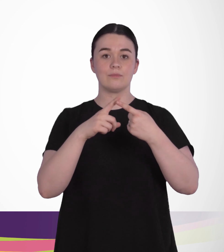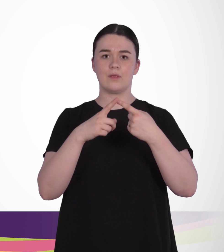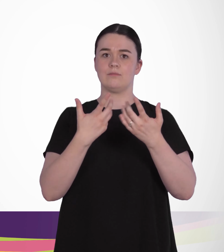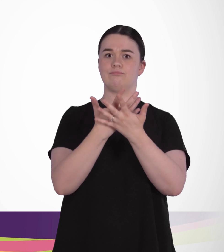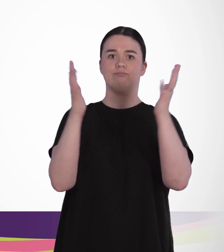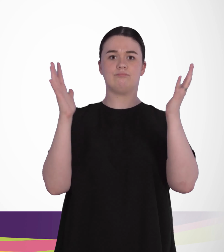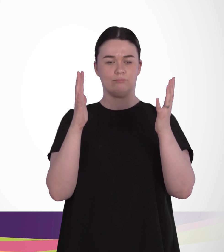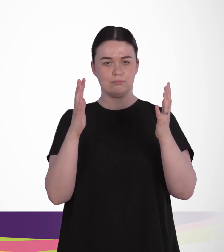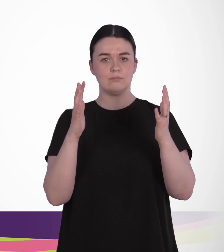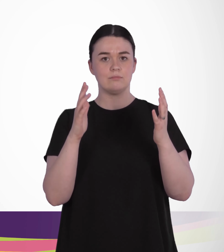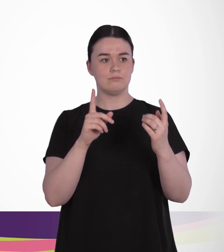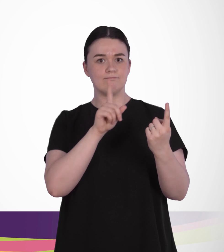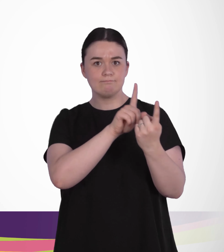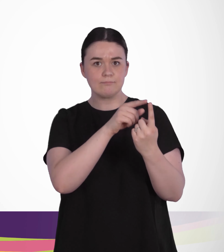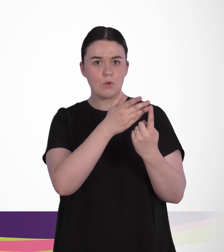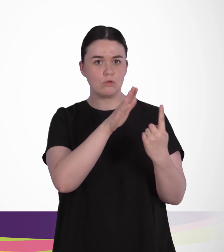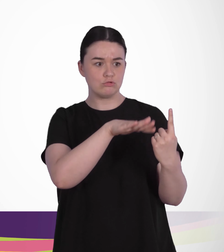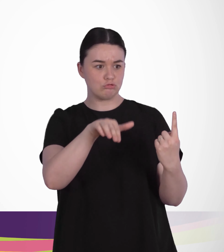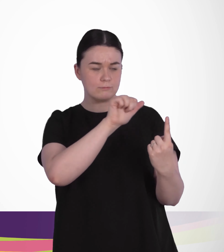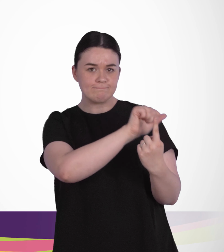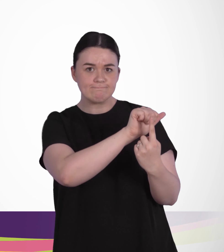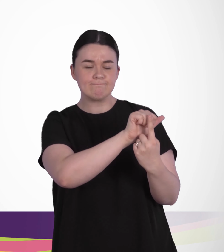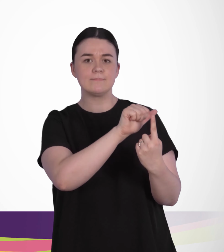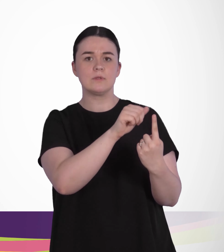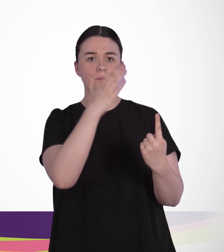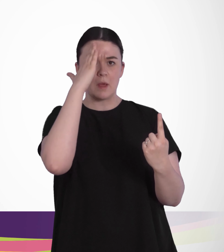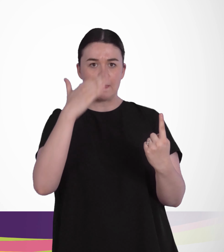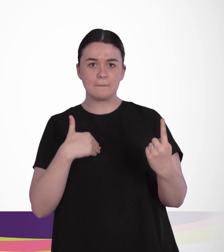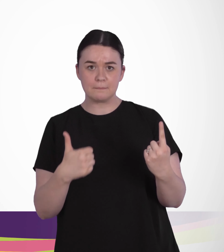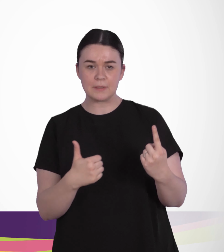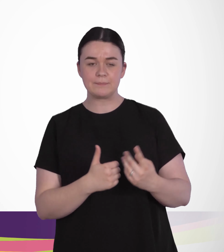• A holistic approach to children’s wellbeing.